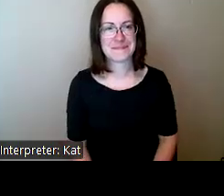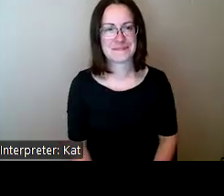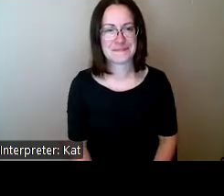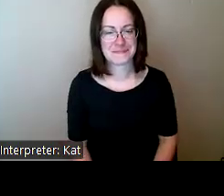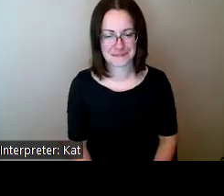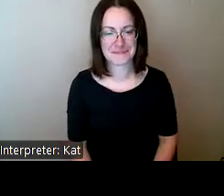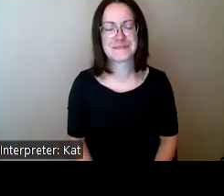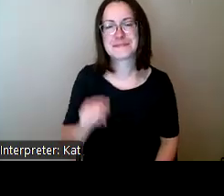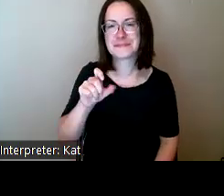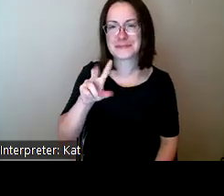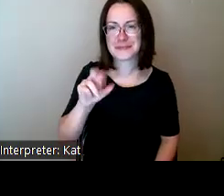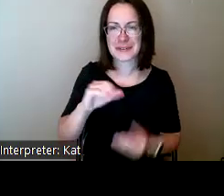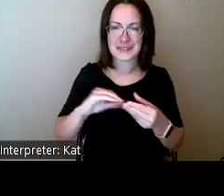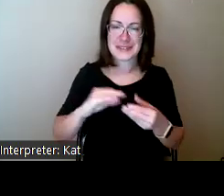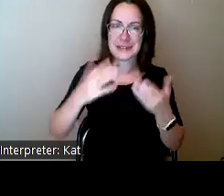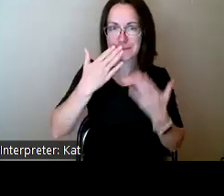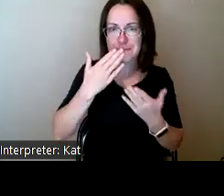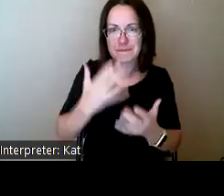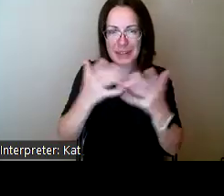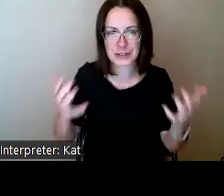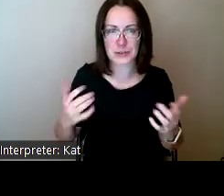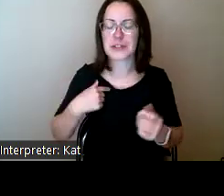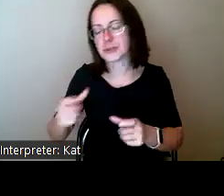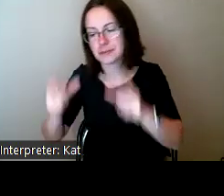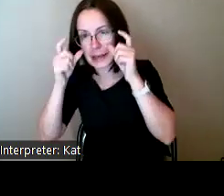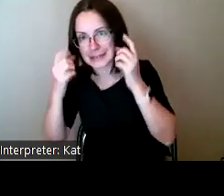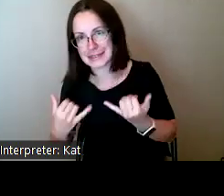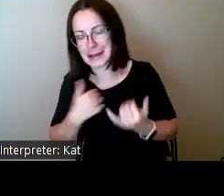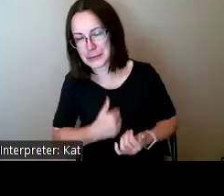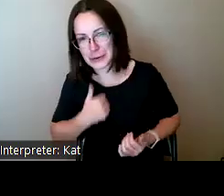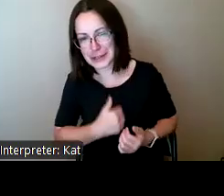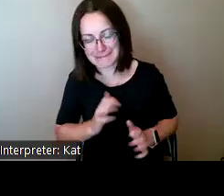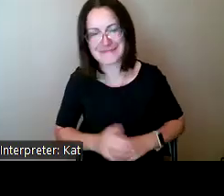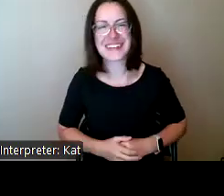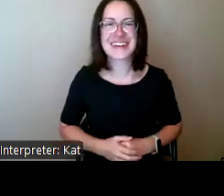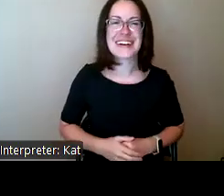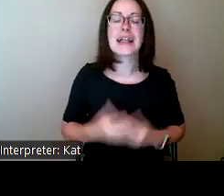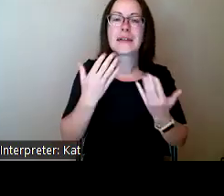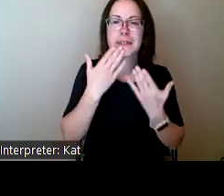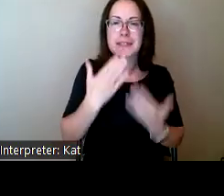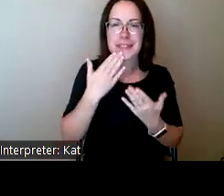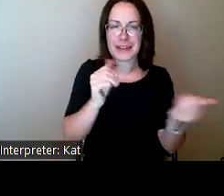Thank you. Thank you for that. I have to wear glasses now. Um, thank you for coming to the this